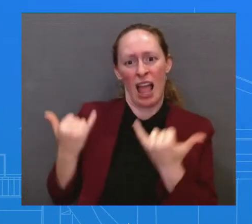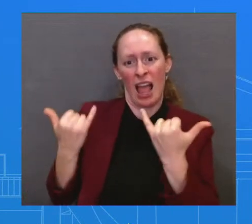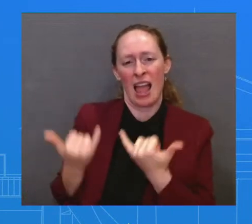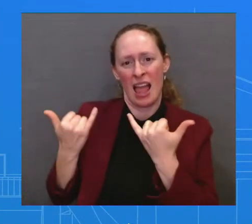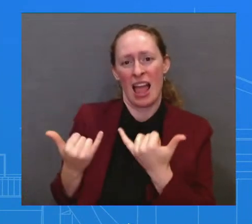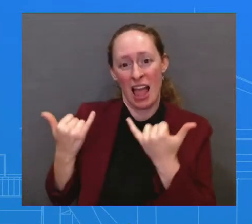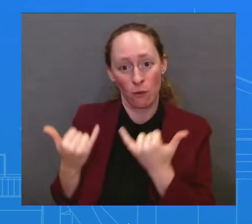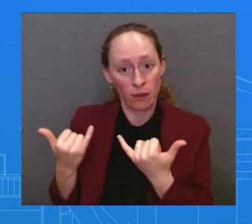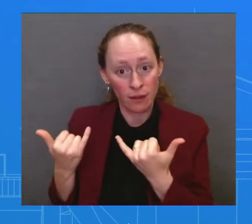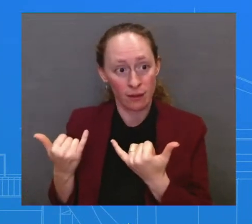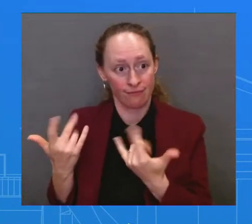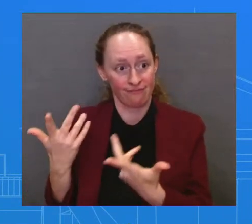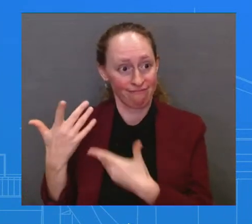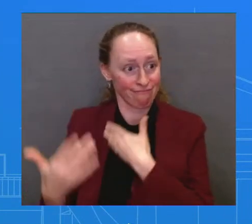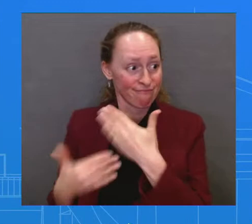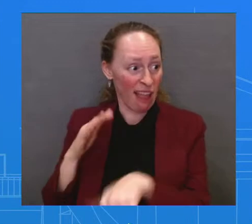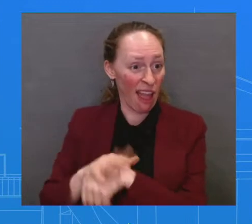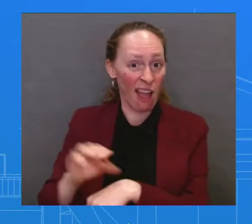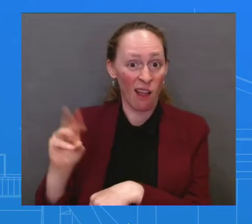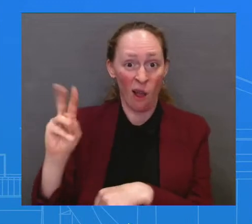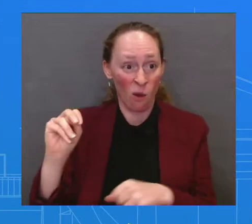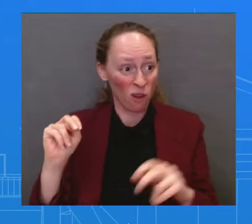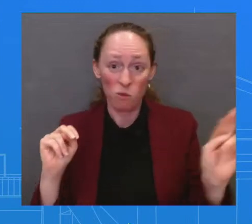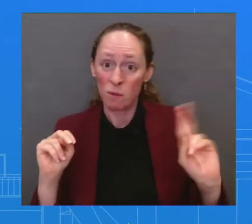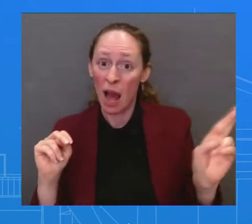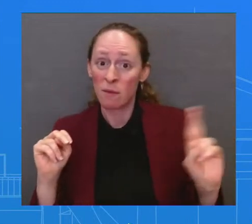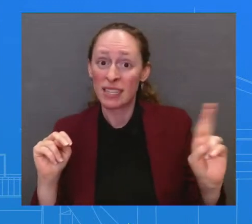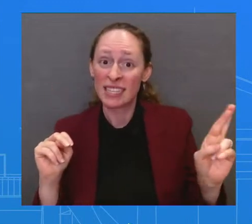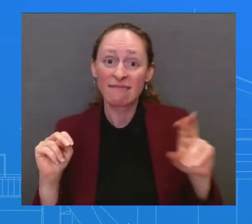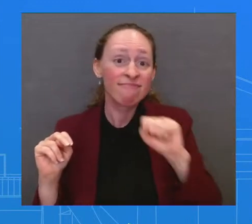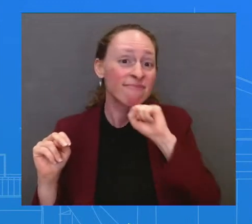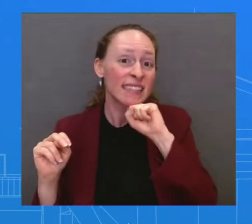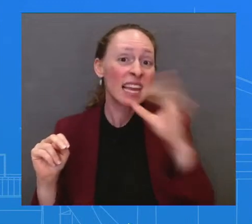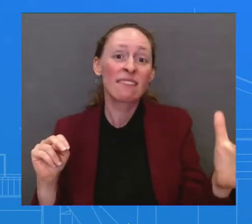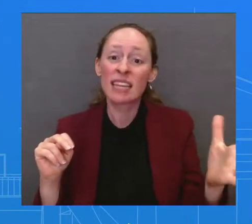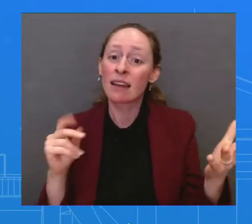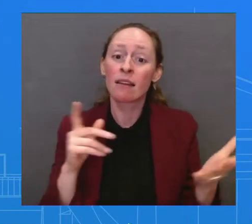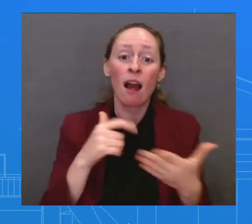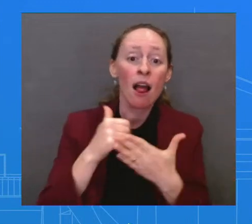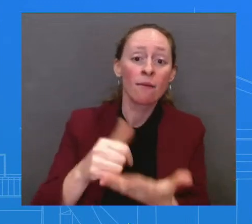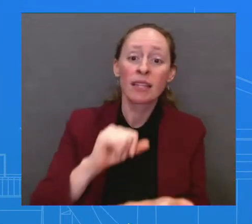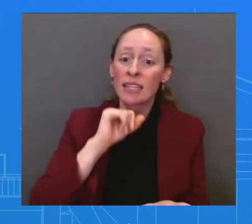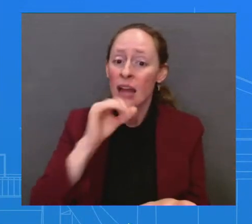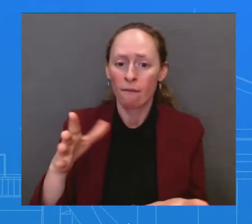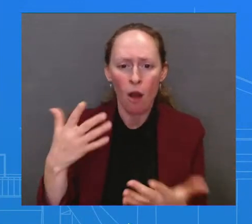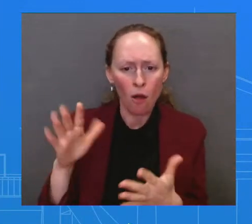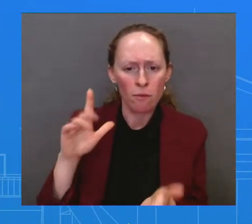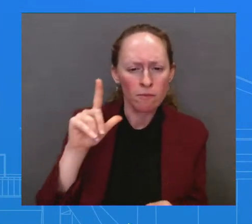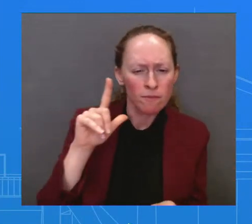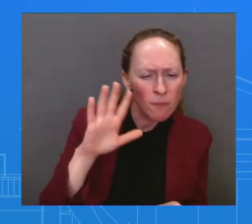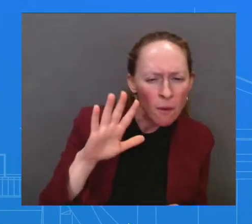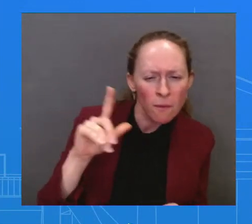24,000 CBP agents and officers along the southwest border. This is more -- a historic number -- more than any other --